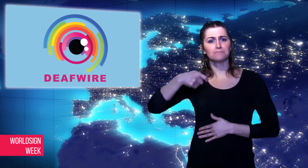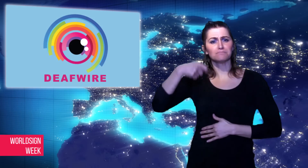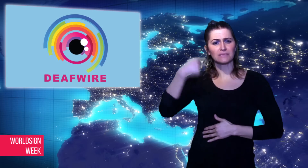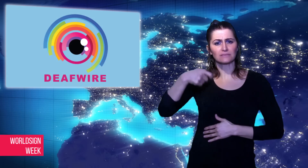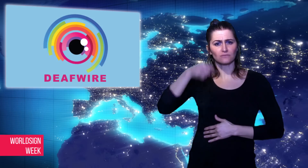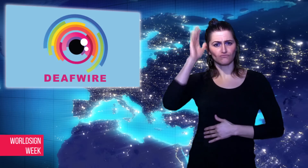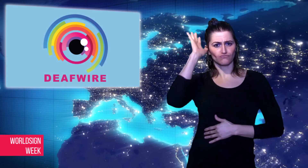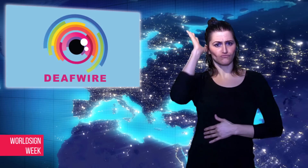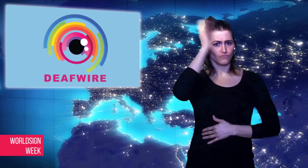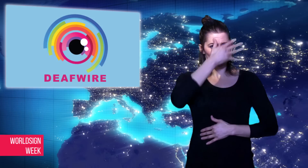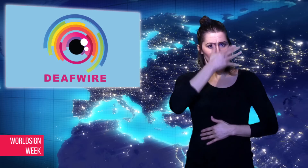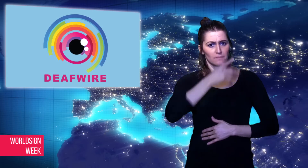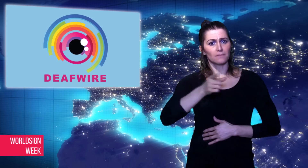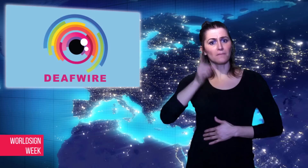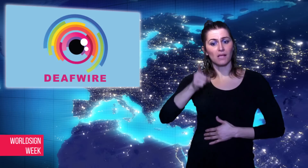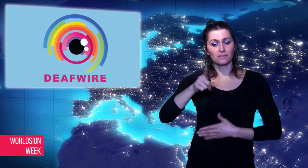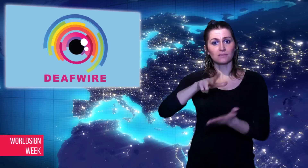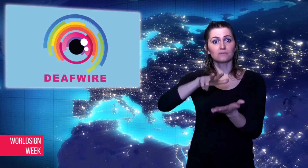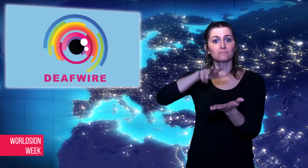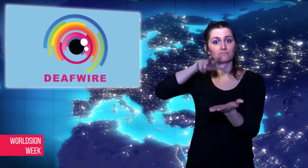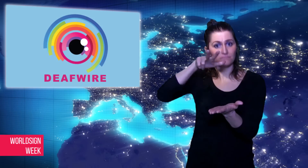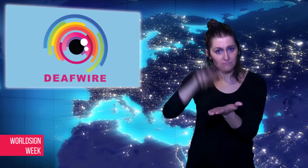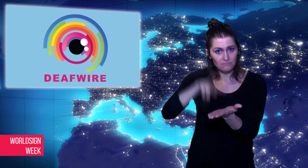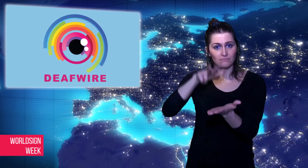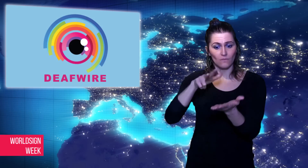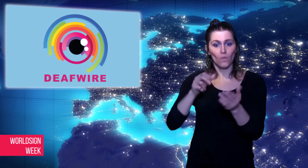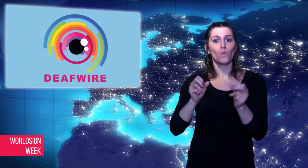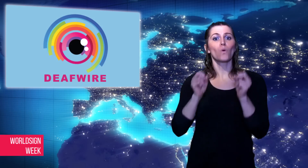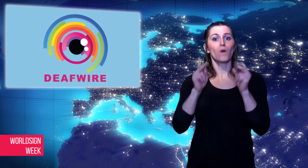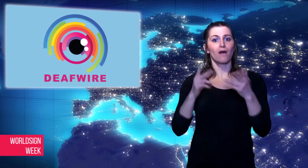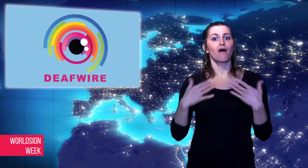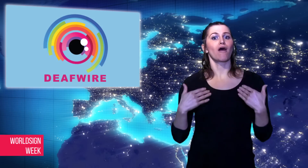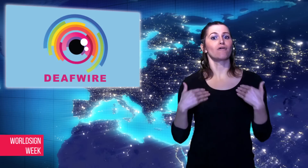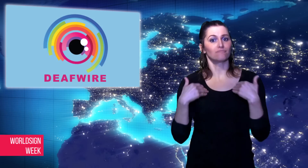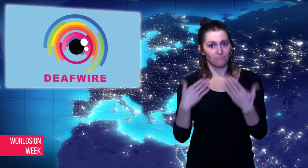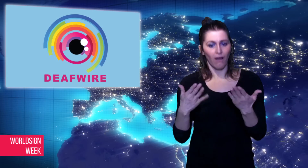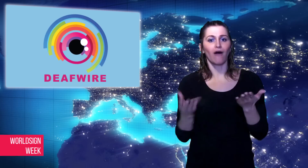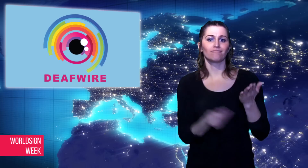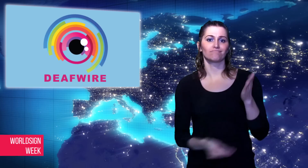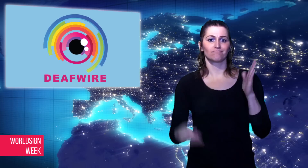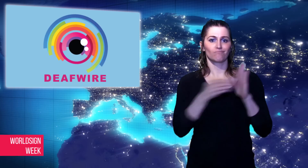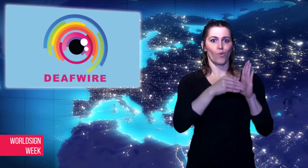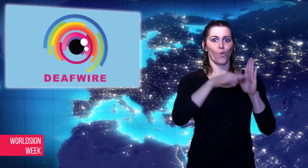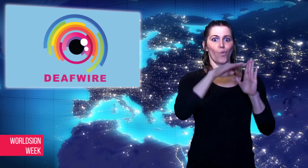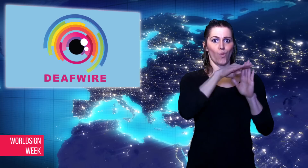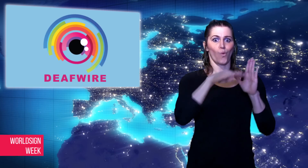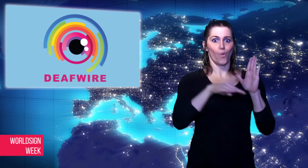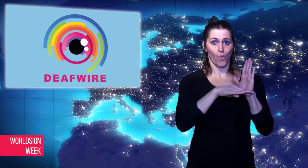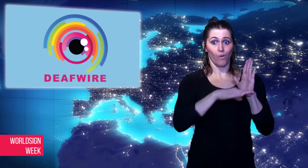progress” toward hiring an interpreter,